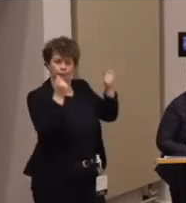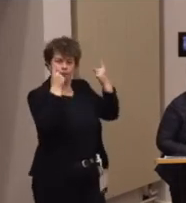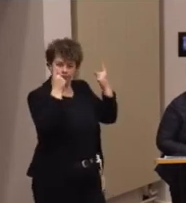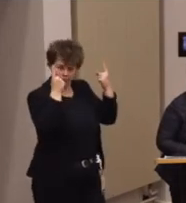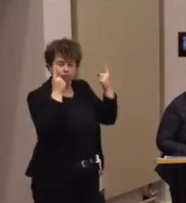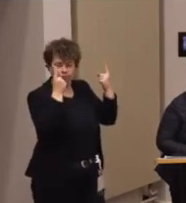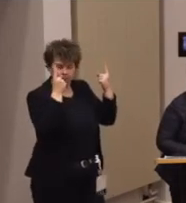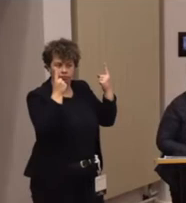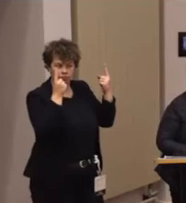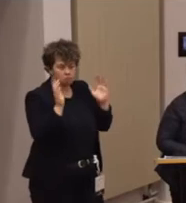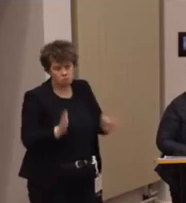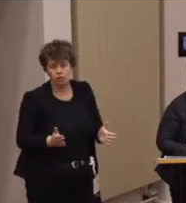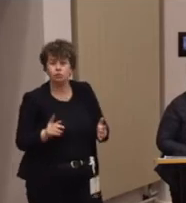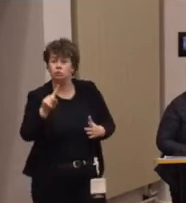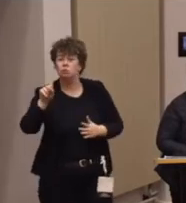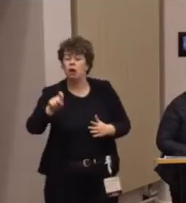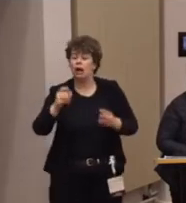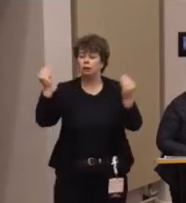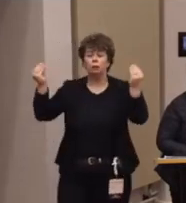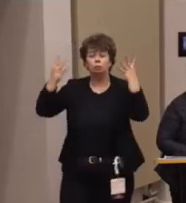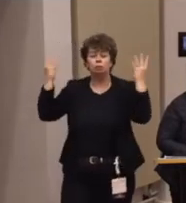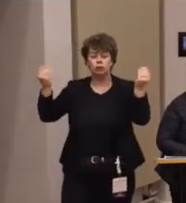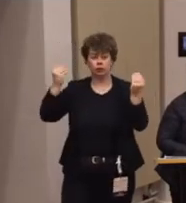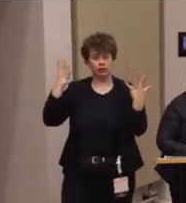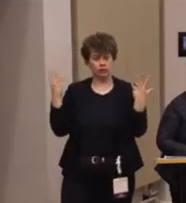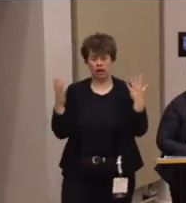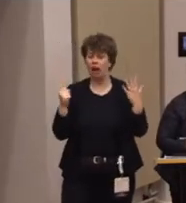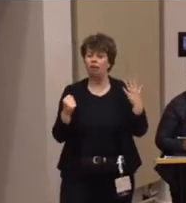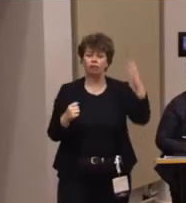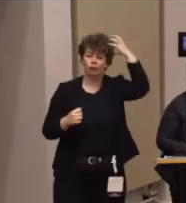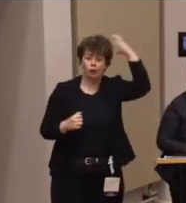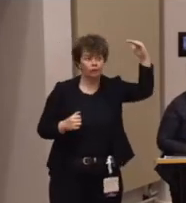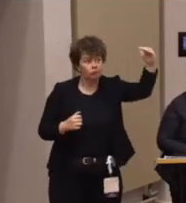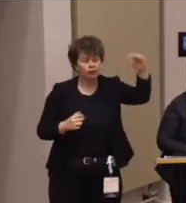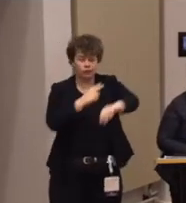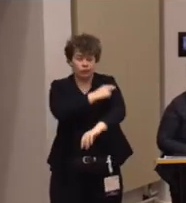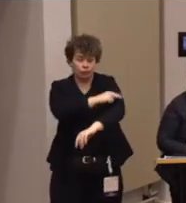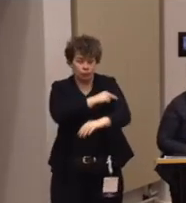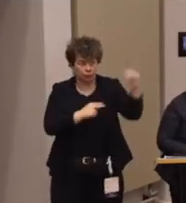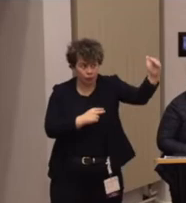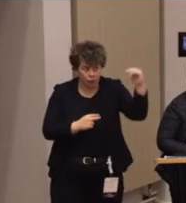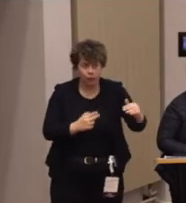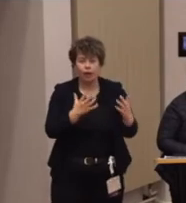layers of emergencies, responders and they are sensitised and being properly informed